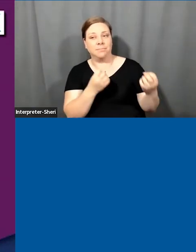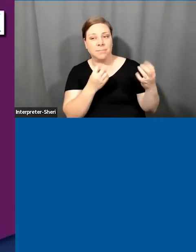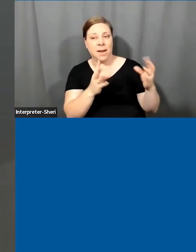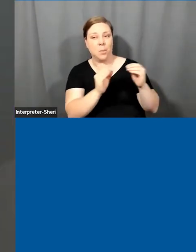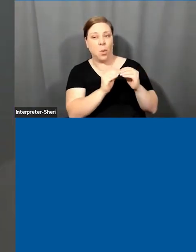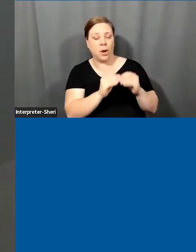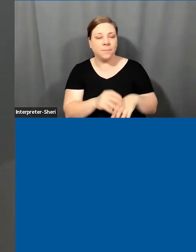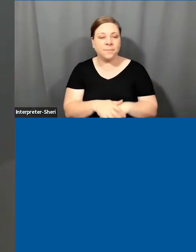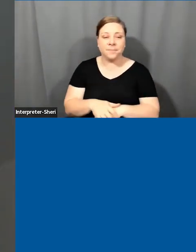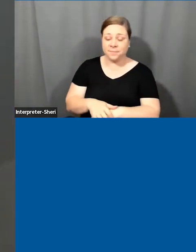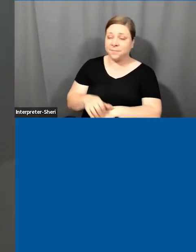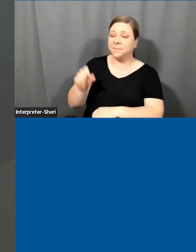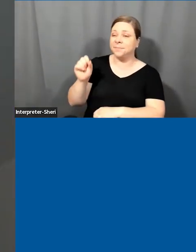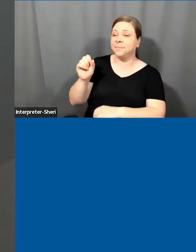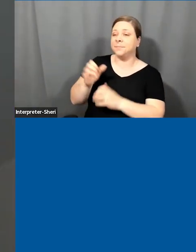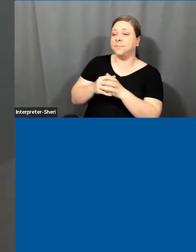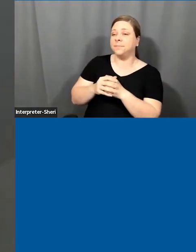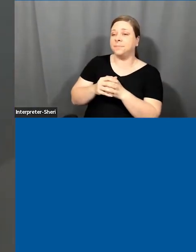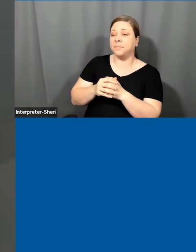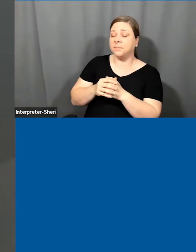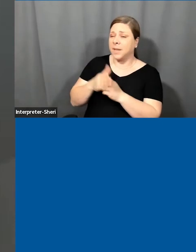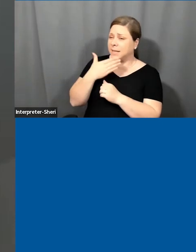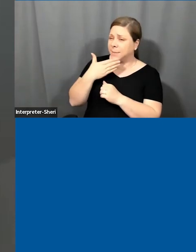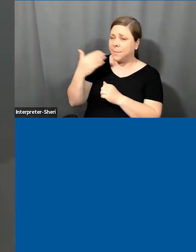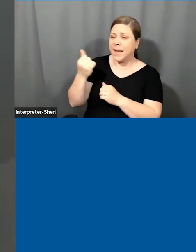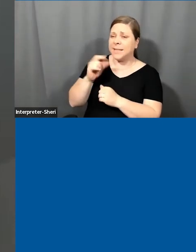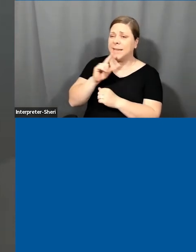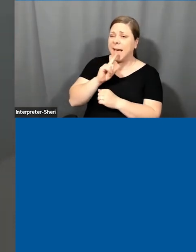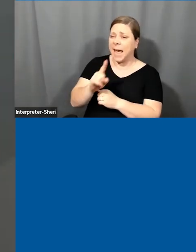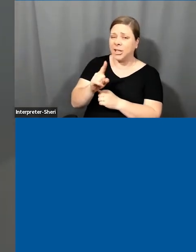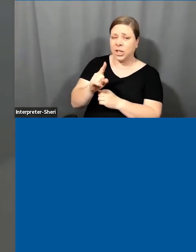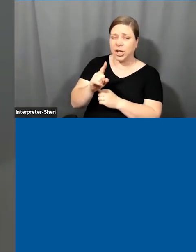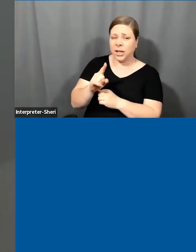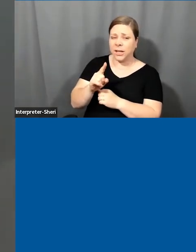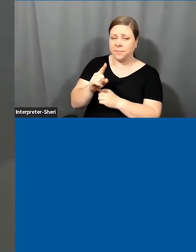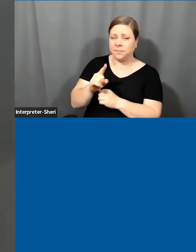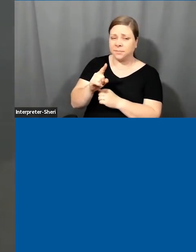And I mean, it's best to actually get the person who actually has the impact,